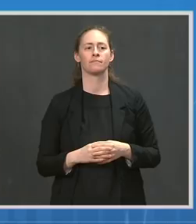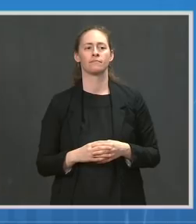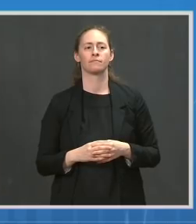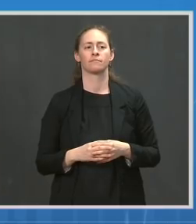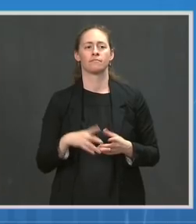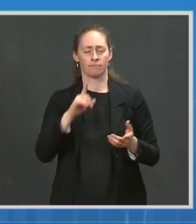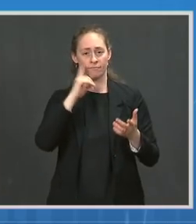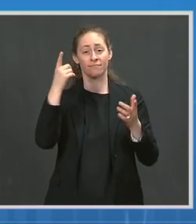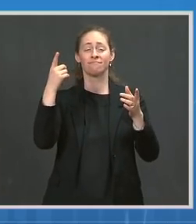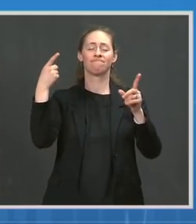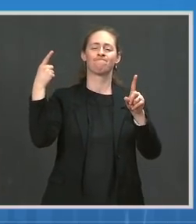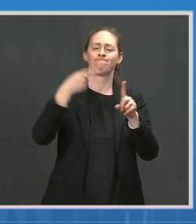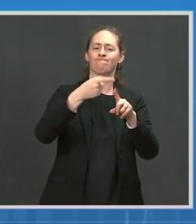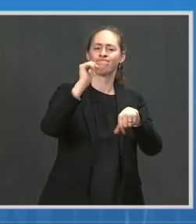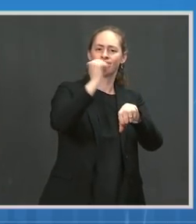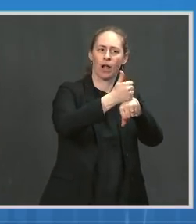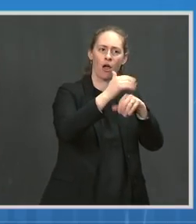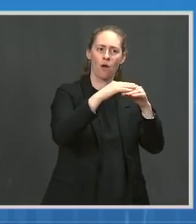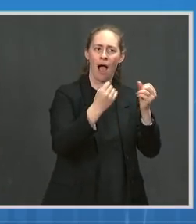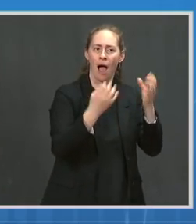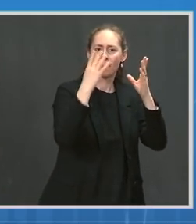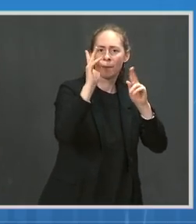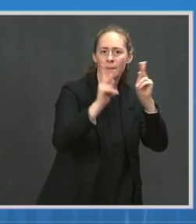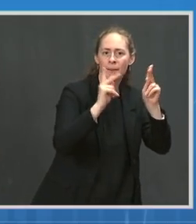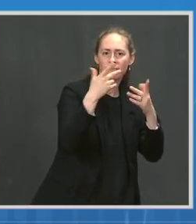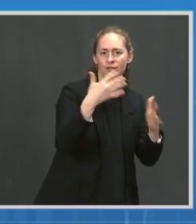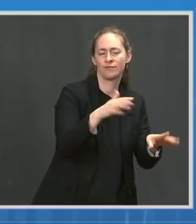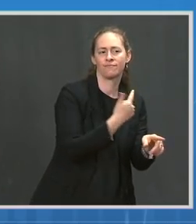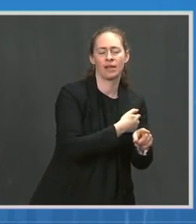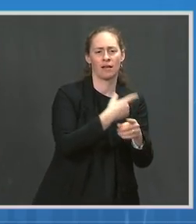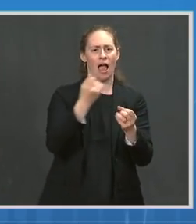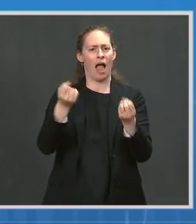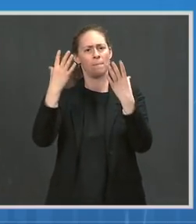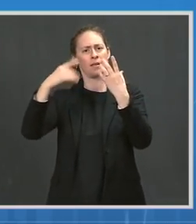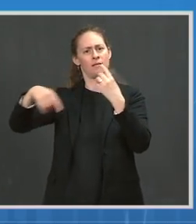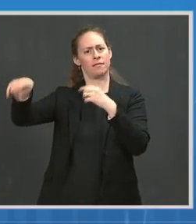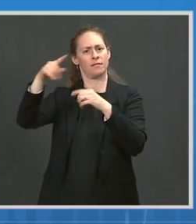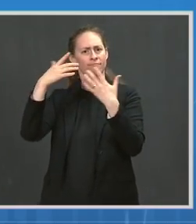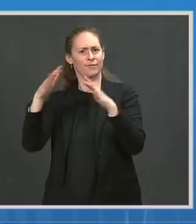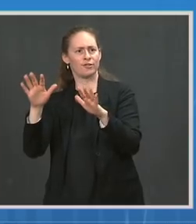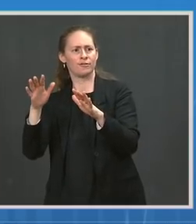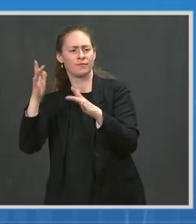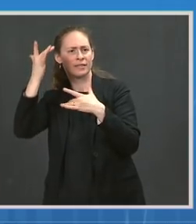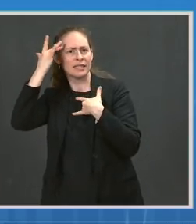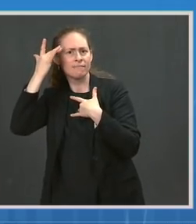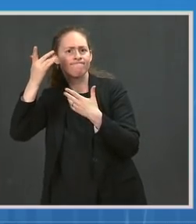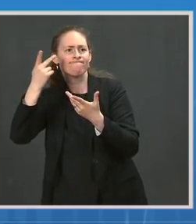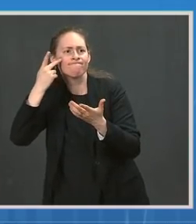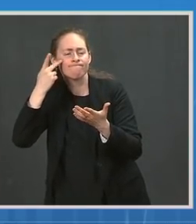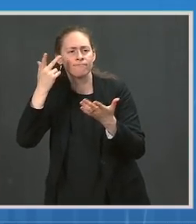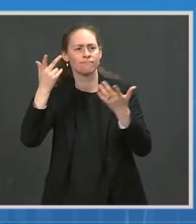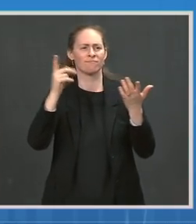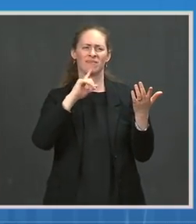and how much disease is out there. And while we're making extraordinary strides in the number of people vaccinated, we still have an extraordinary amount of disease out there.